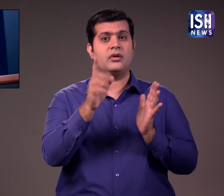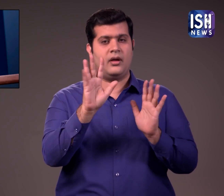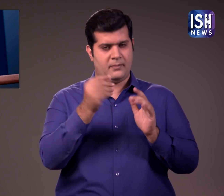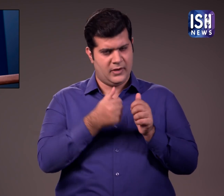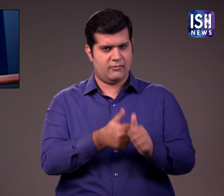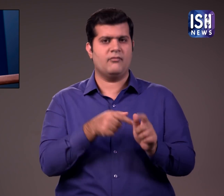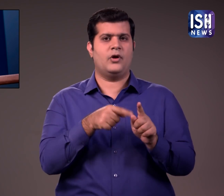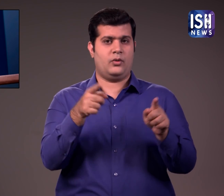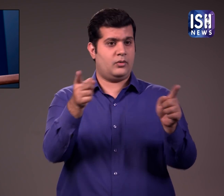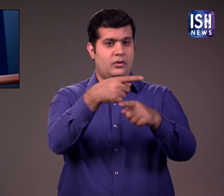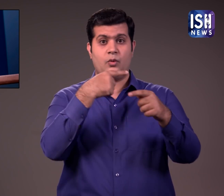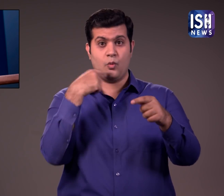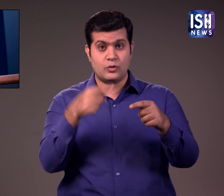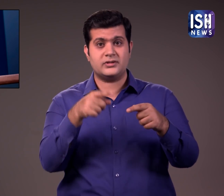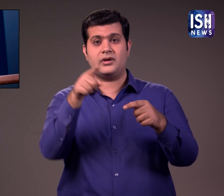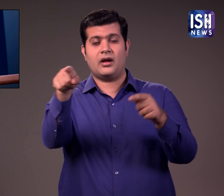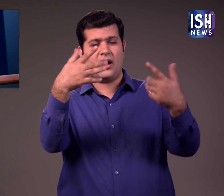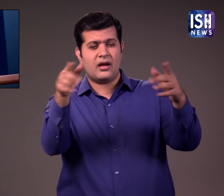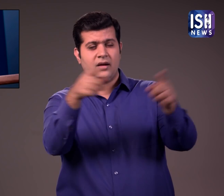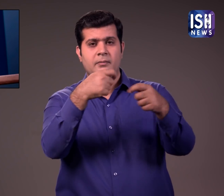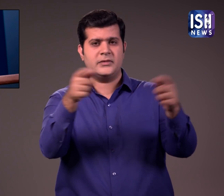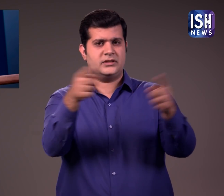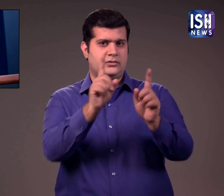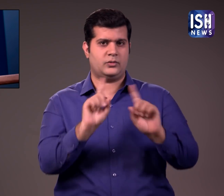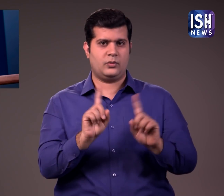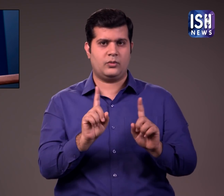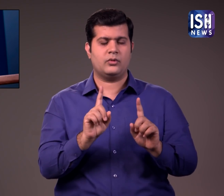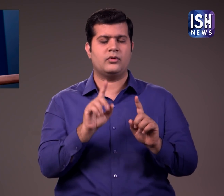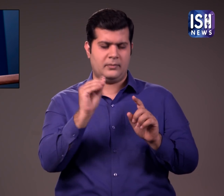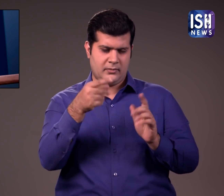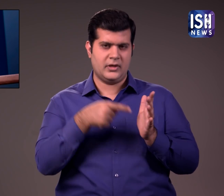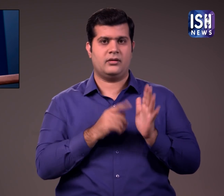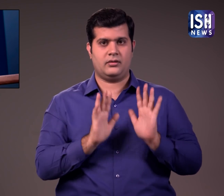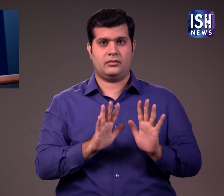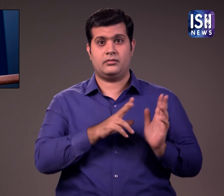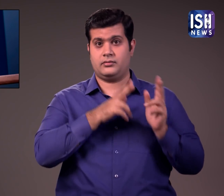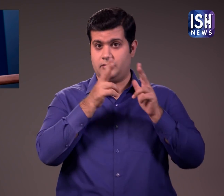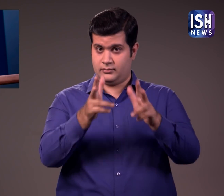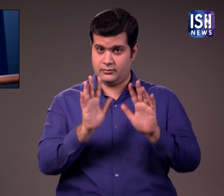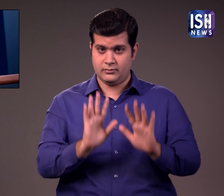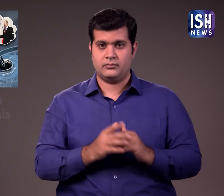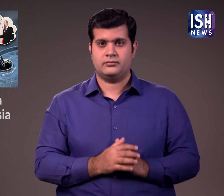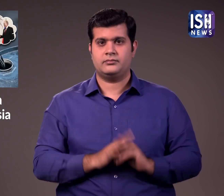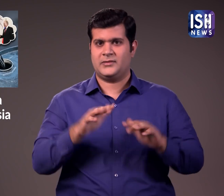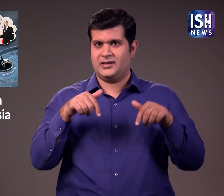Countries should refrain from doing business with Russia.